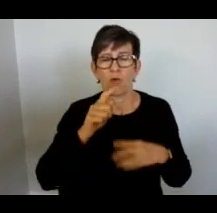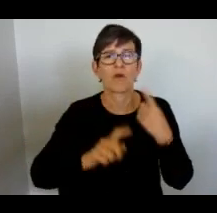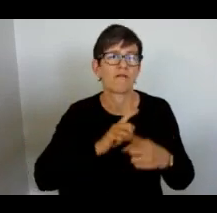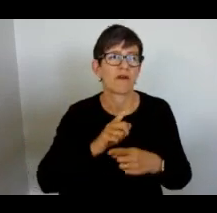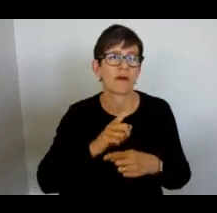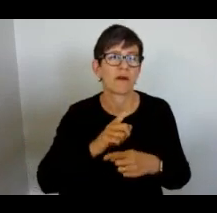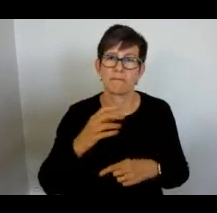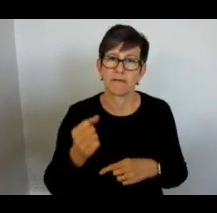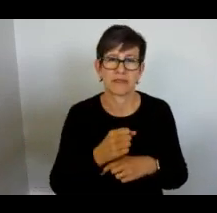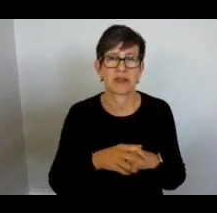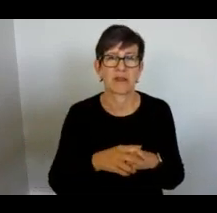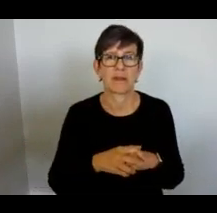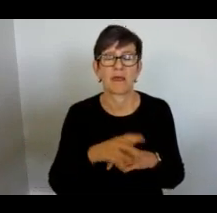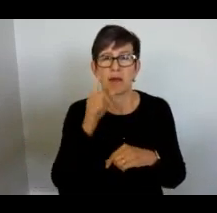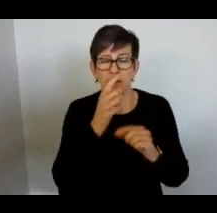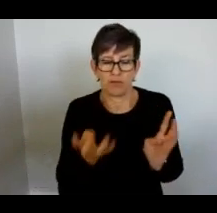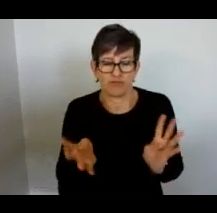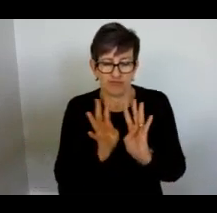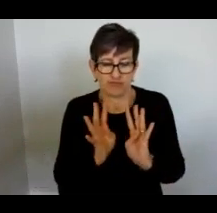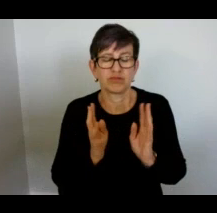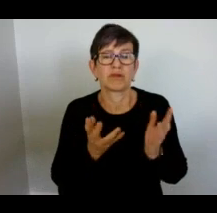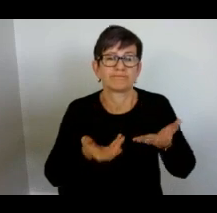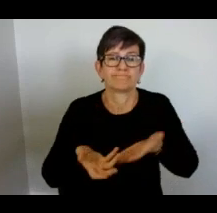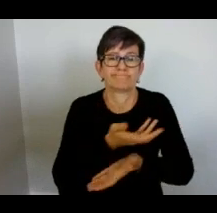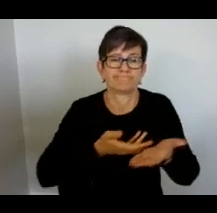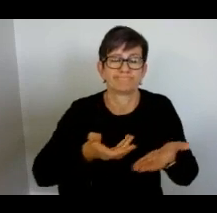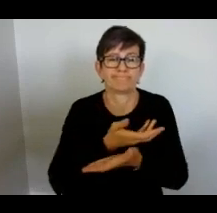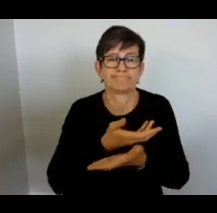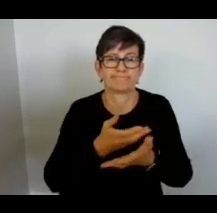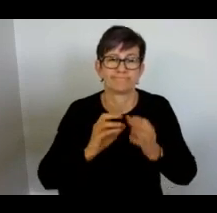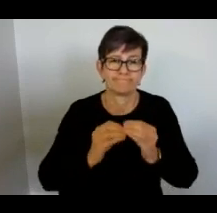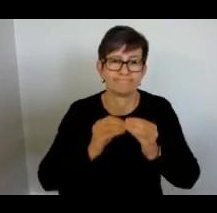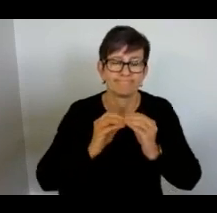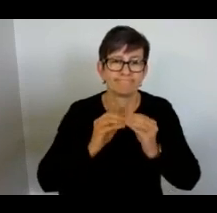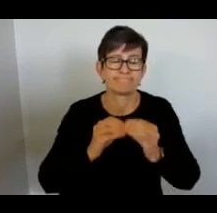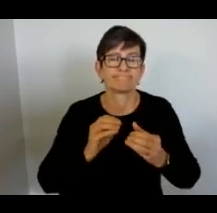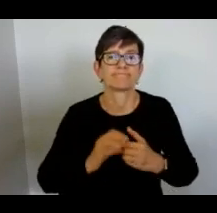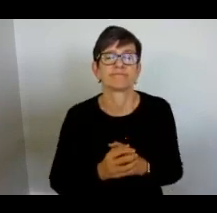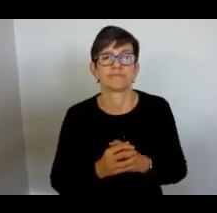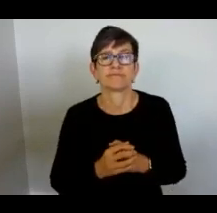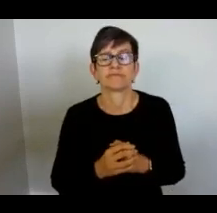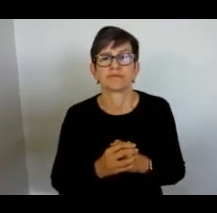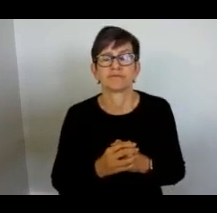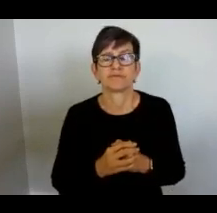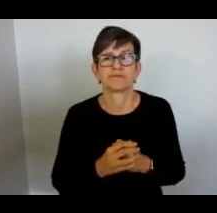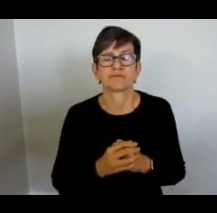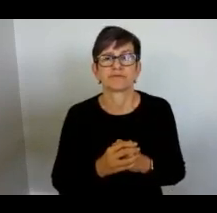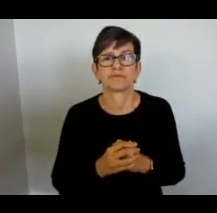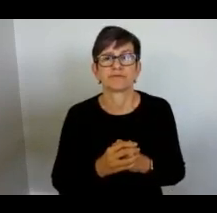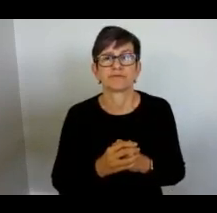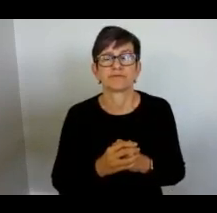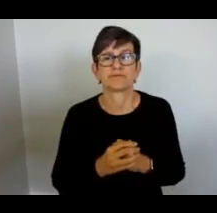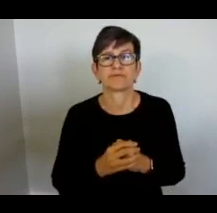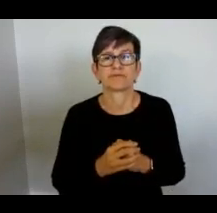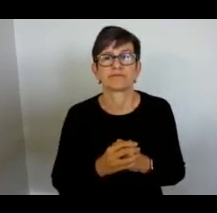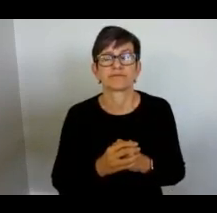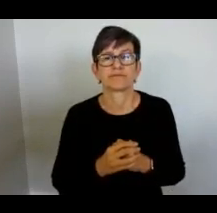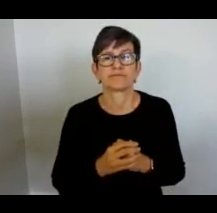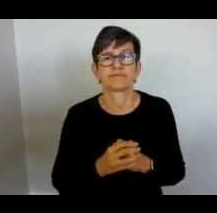come around the table and to discuss the issues in dispute and with the intention of reaching a